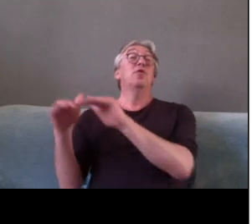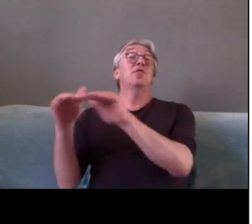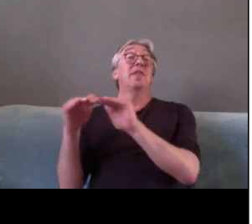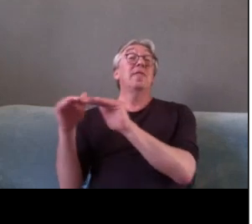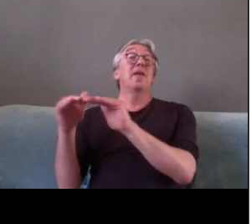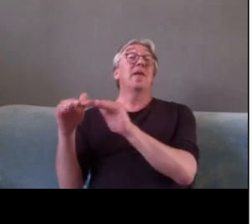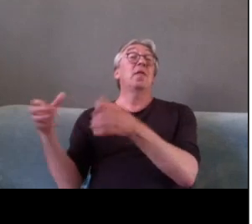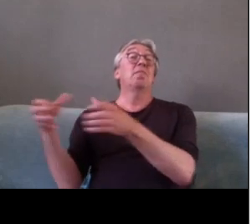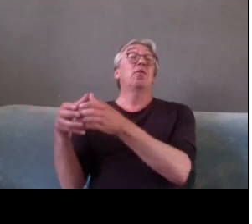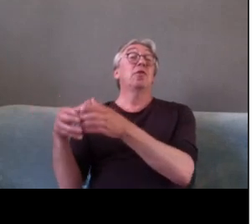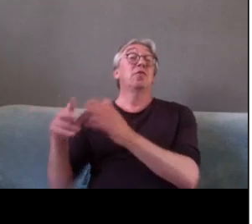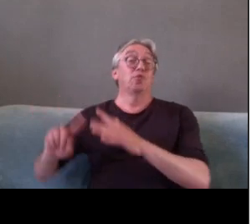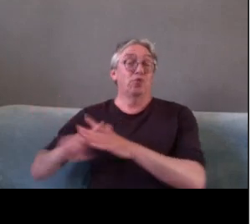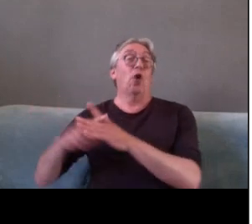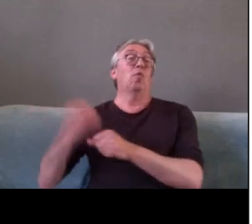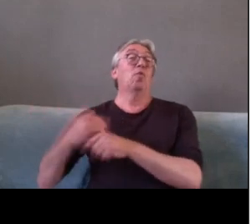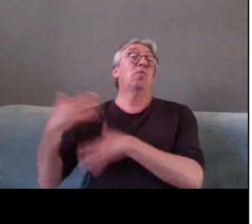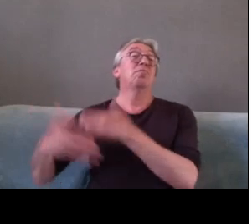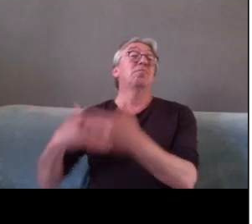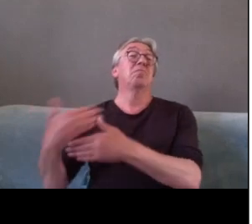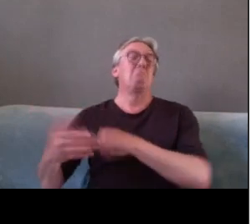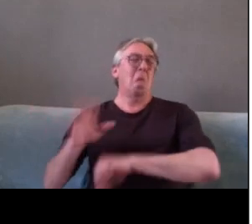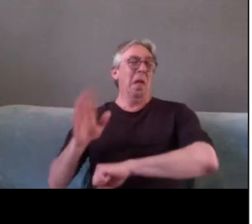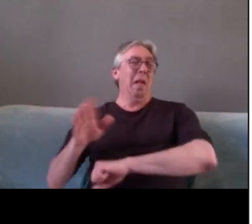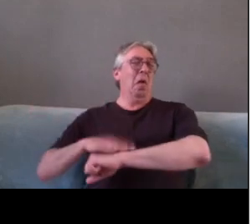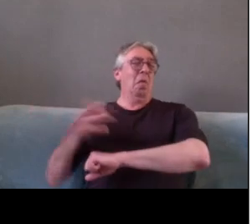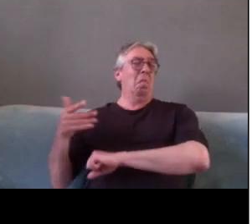but as we see in the toolkit in the meantime we can make use